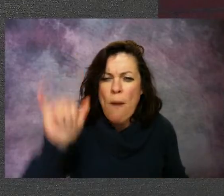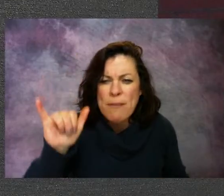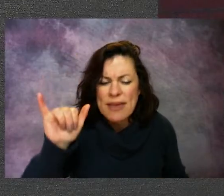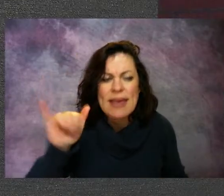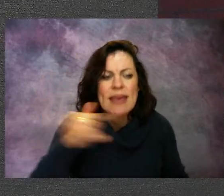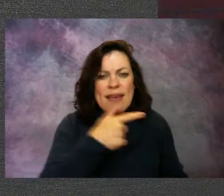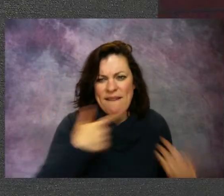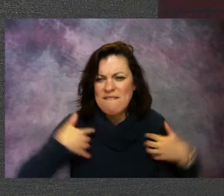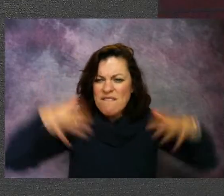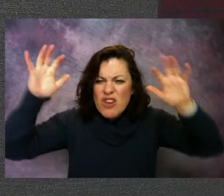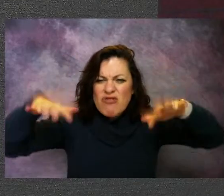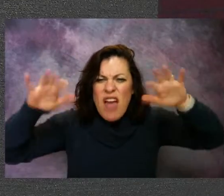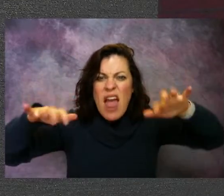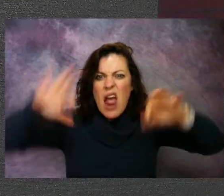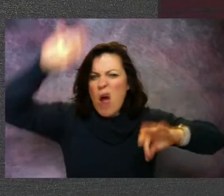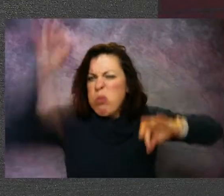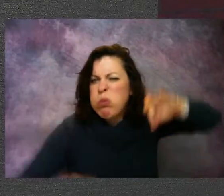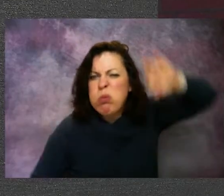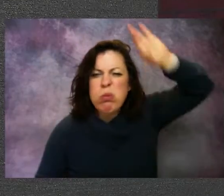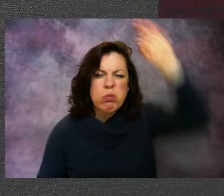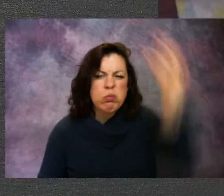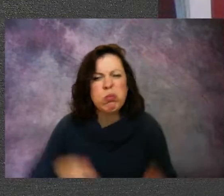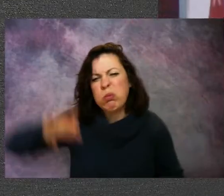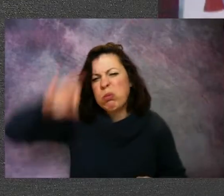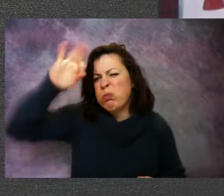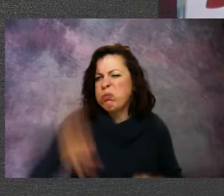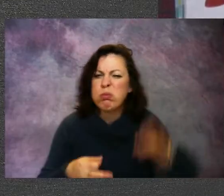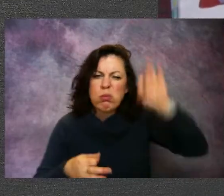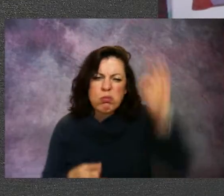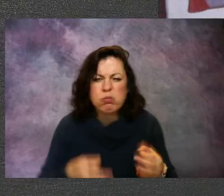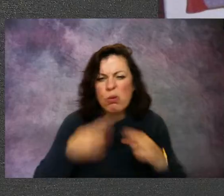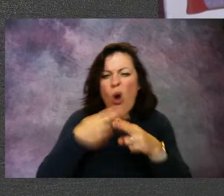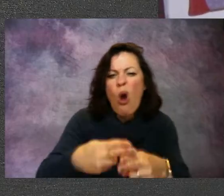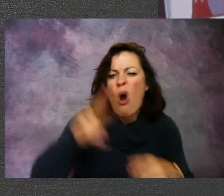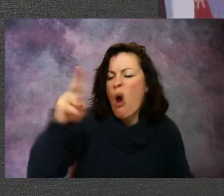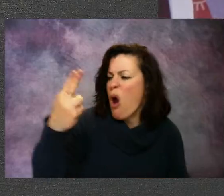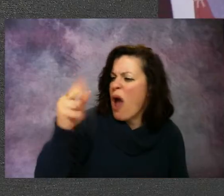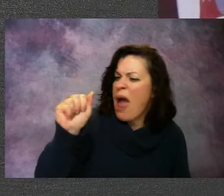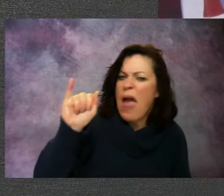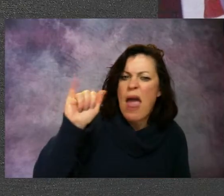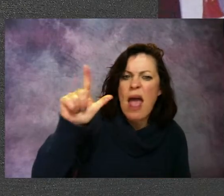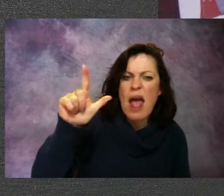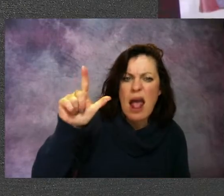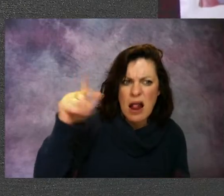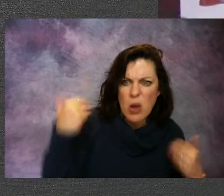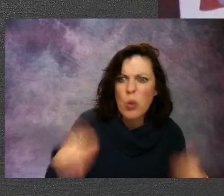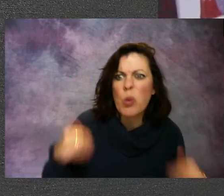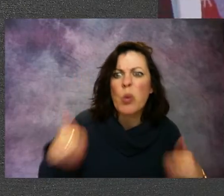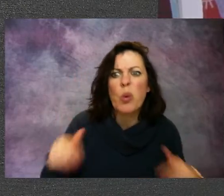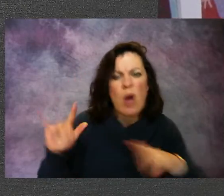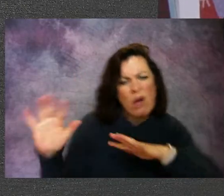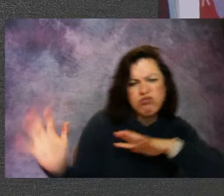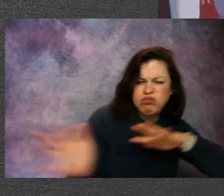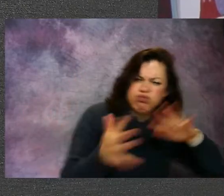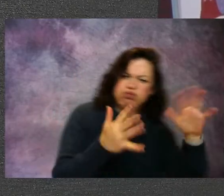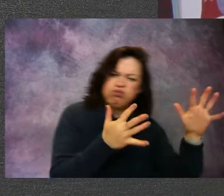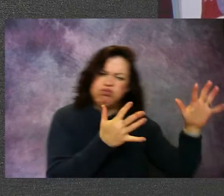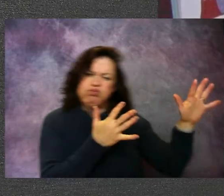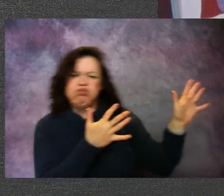Hail is like big, hard ice balls that fall from the sky. The wind blows really hard.